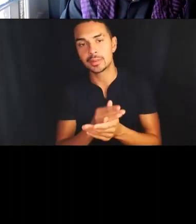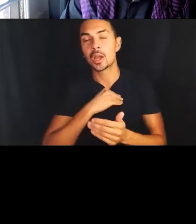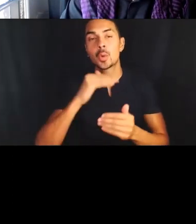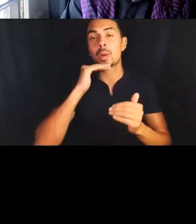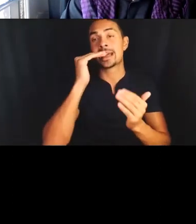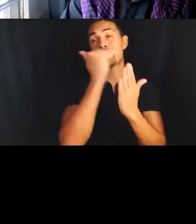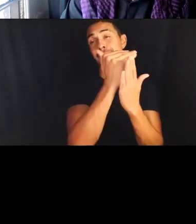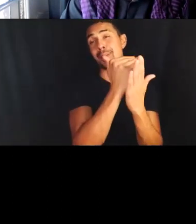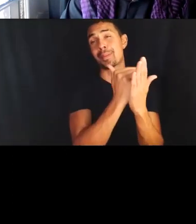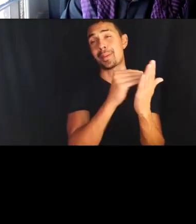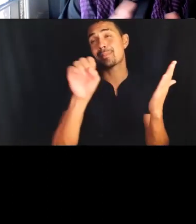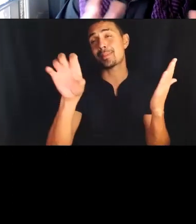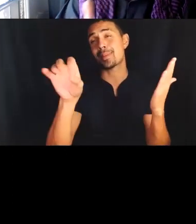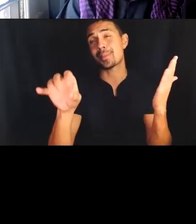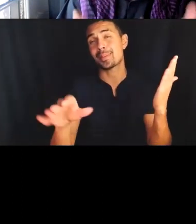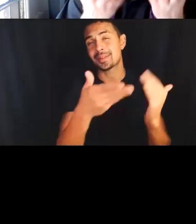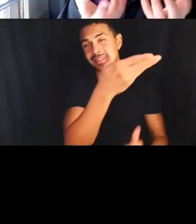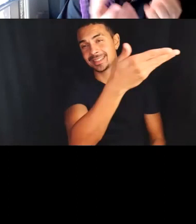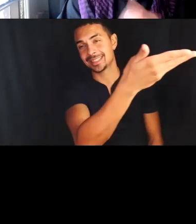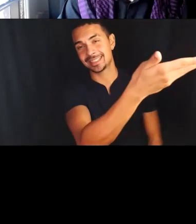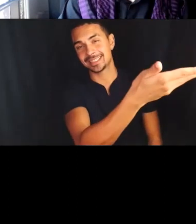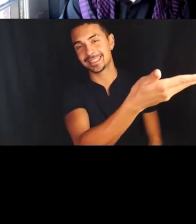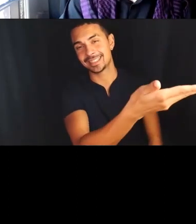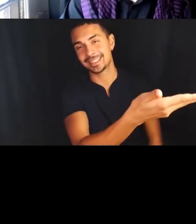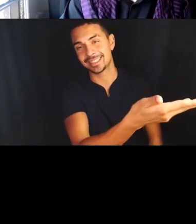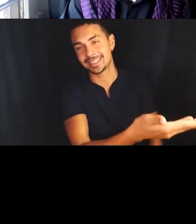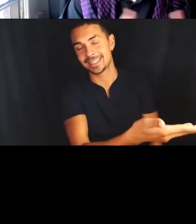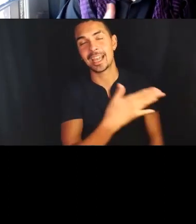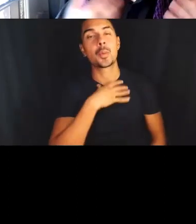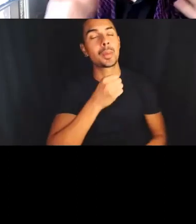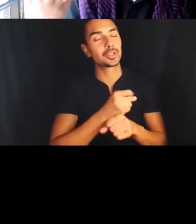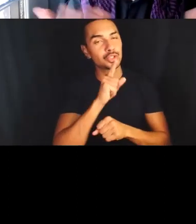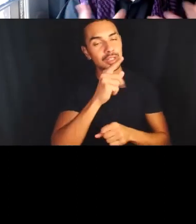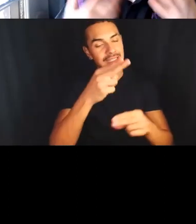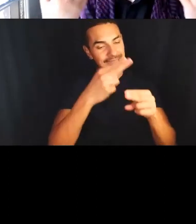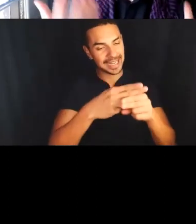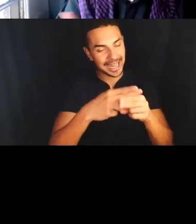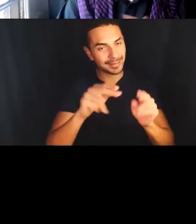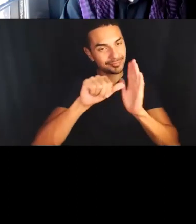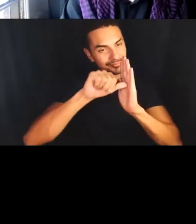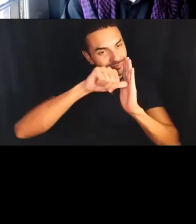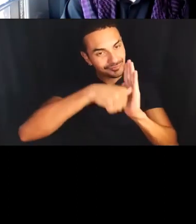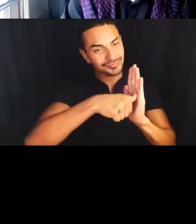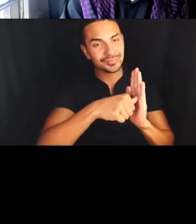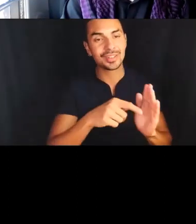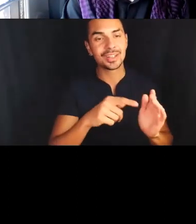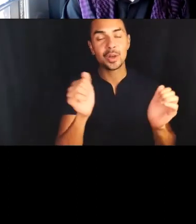because I think it's important to make sure that names are heard from all of us or with all of us.